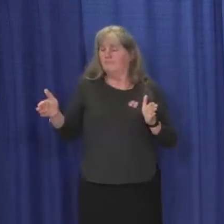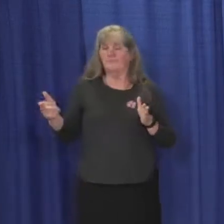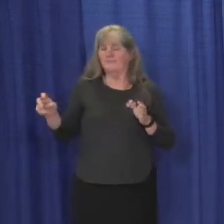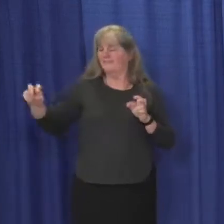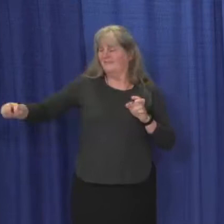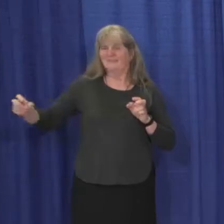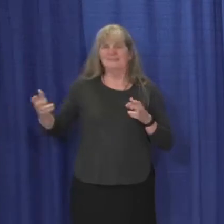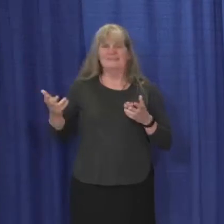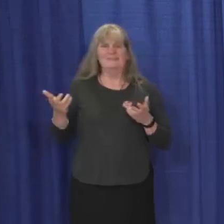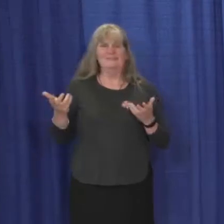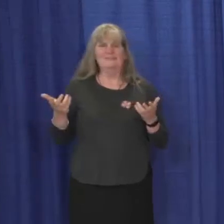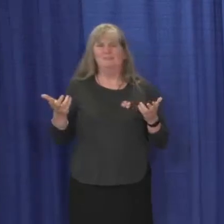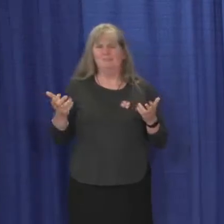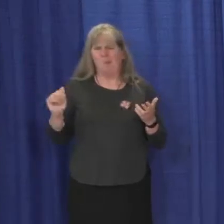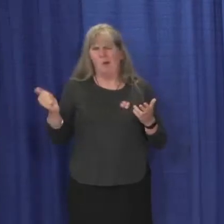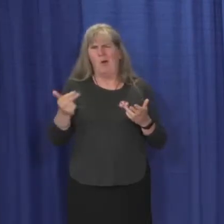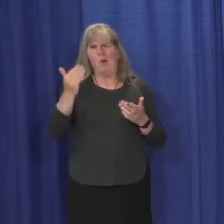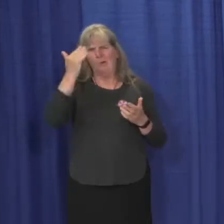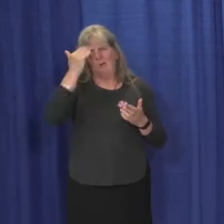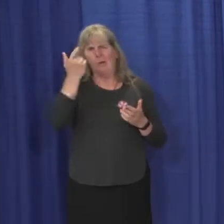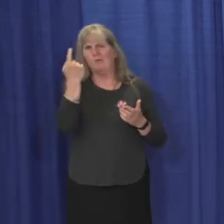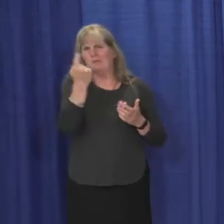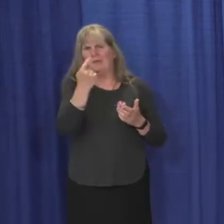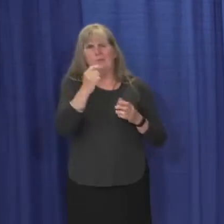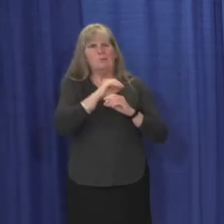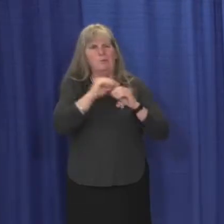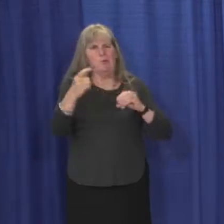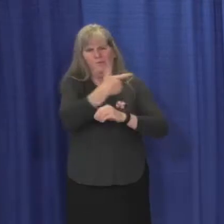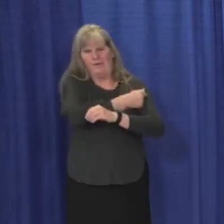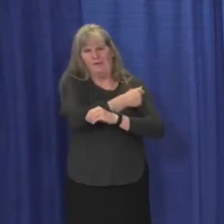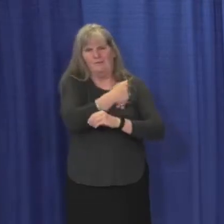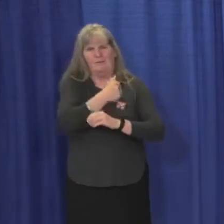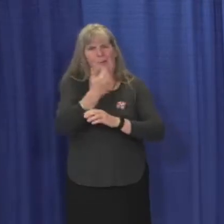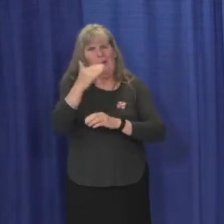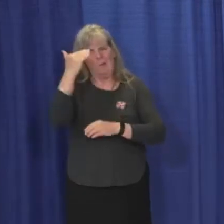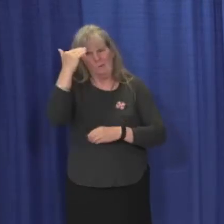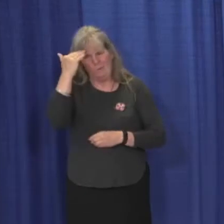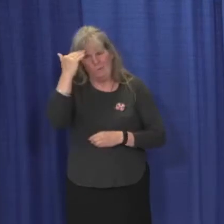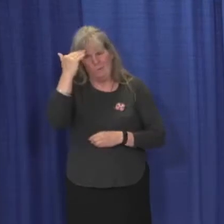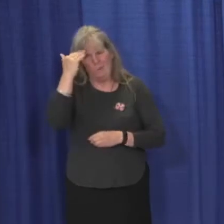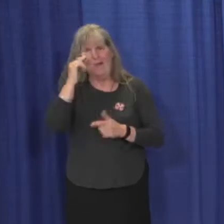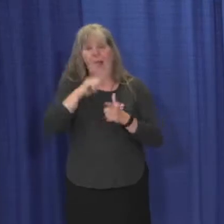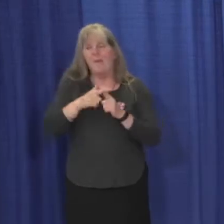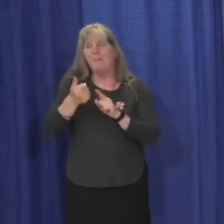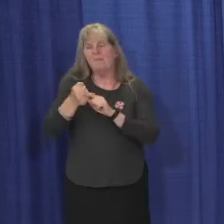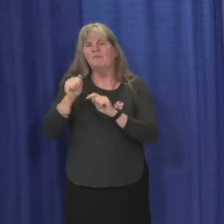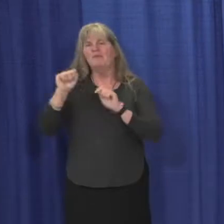Whose cubicle we are next to it work. We all know someone who was unvaccinated and his intern